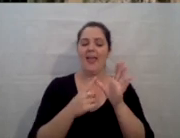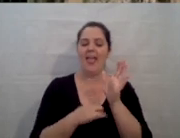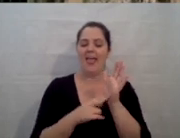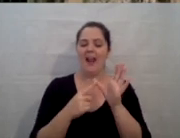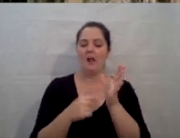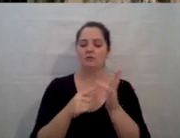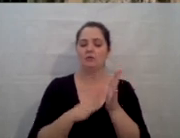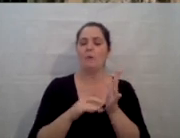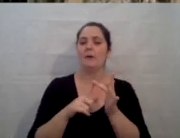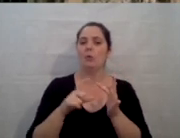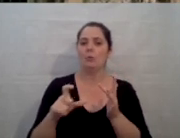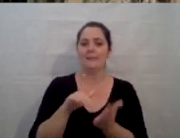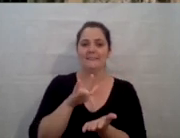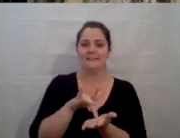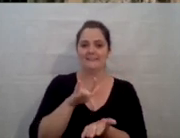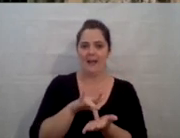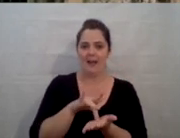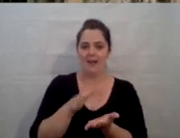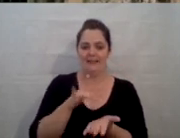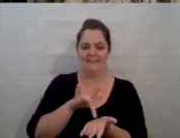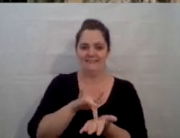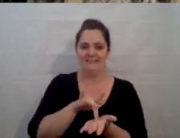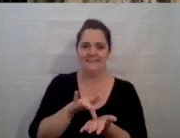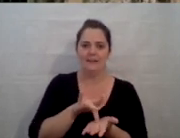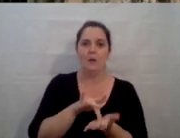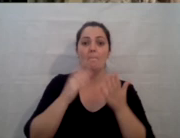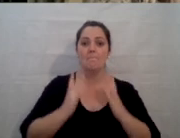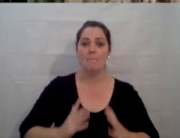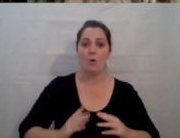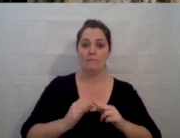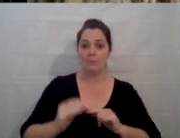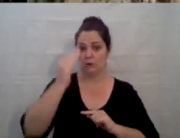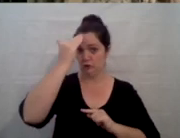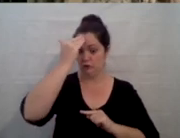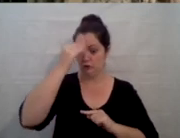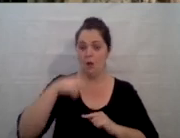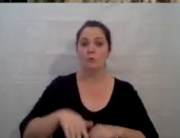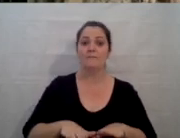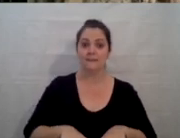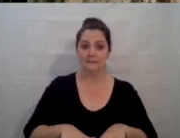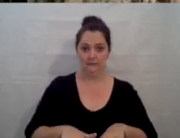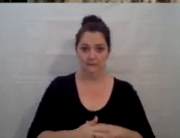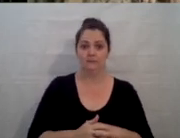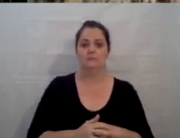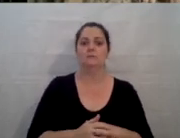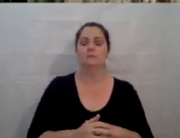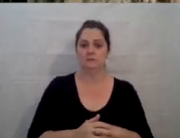It's the centre of the body from top to bottom and the anatomical centre of the body is right in the pit of your groin.